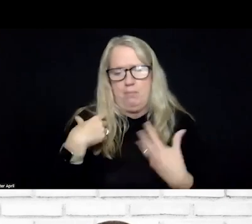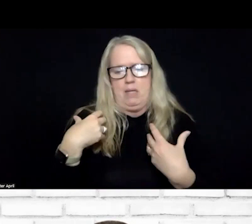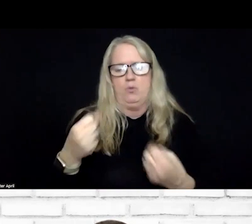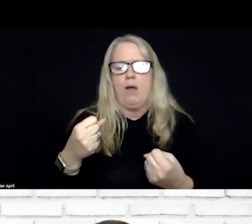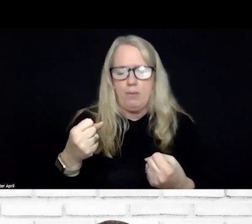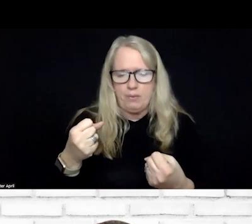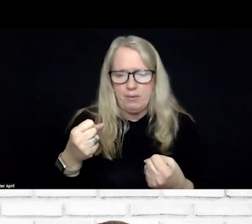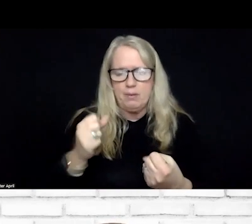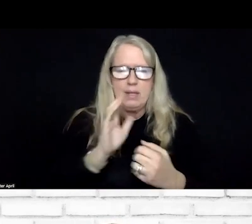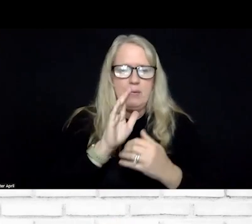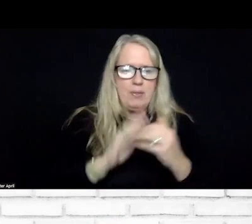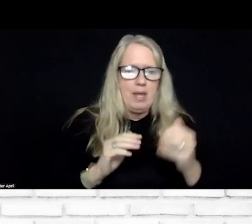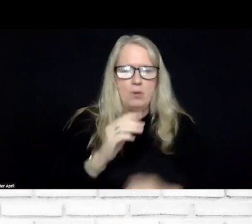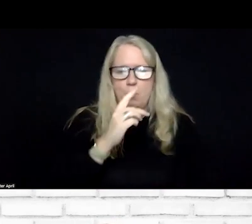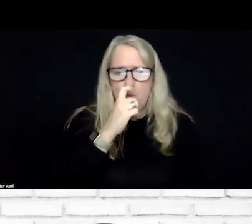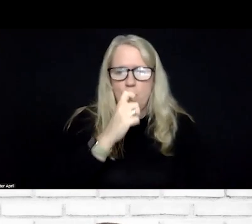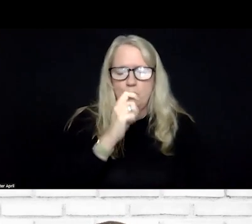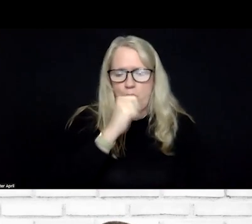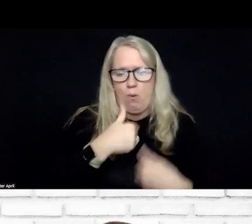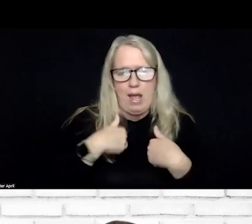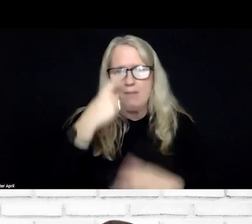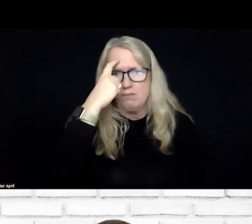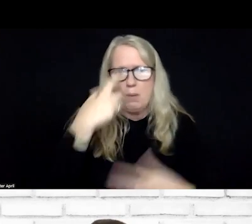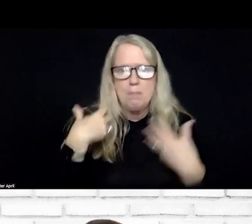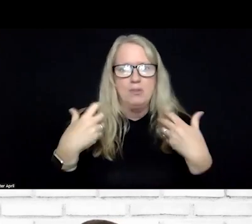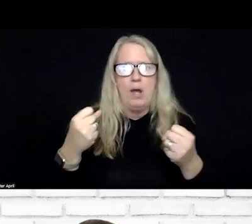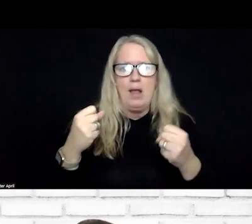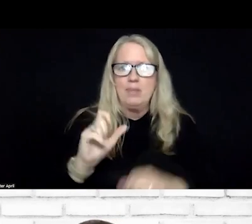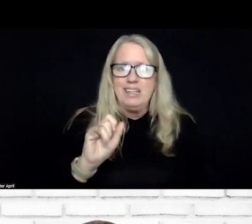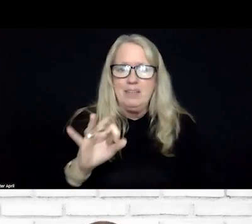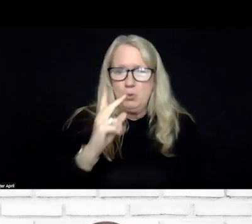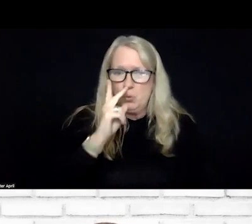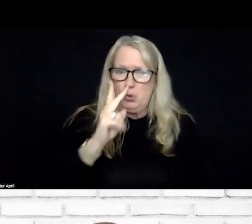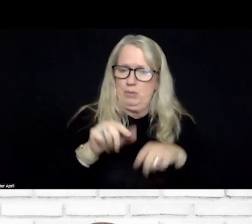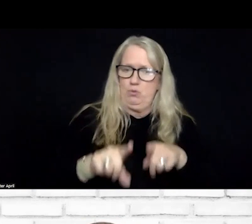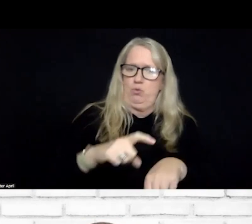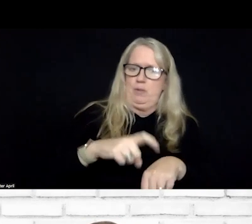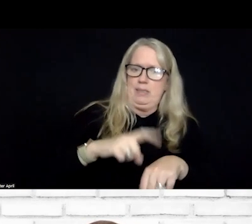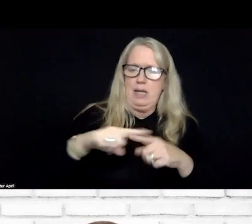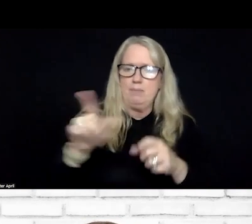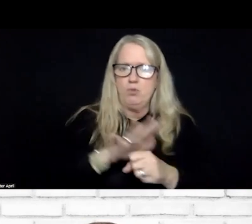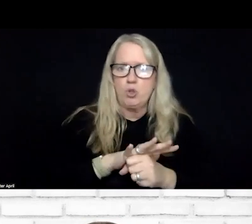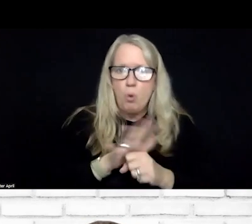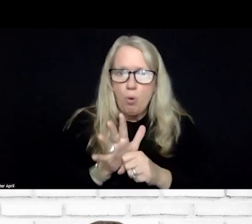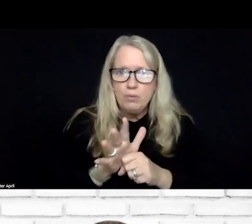THAN THOSE THAT DON'T. IF YOU LOOK AT THE TIME OF COVID, APPROXIMATELY